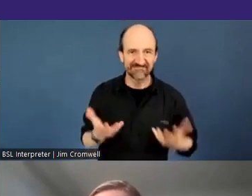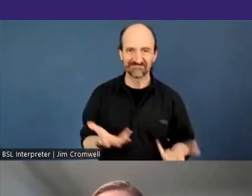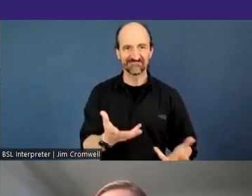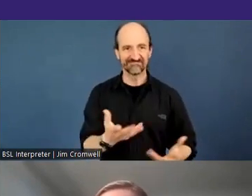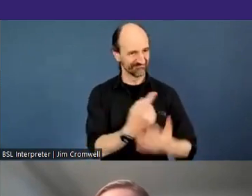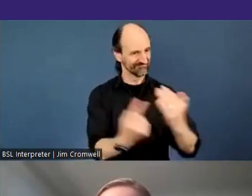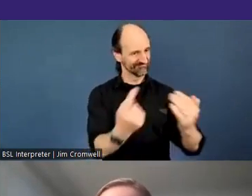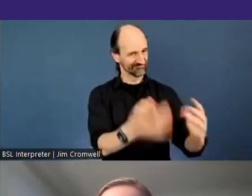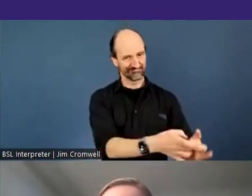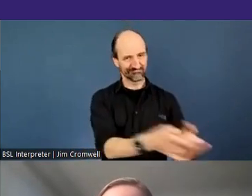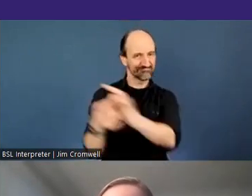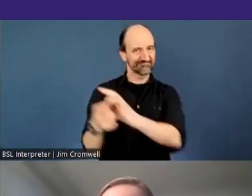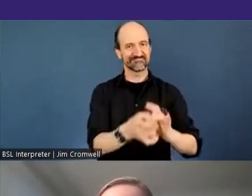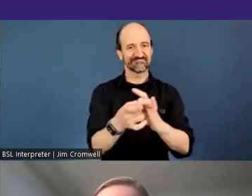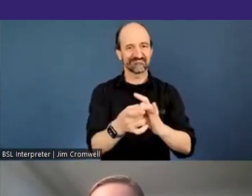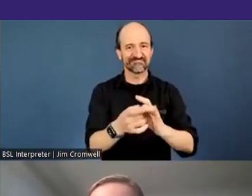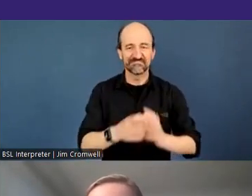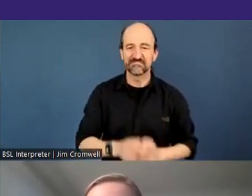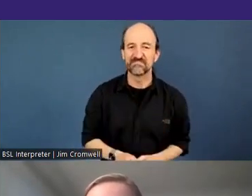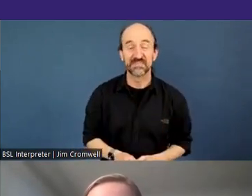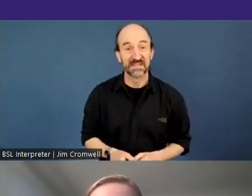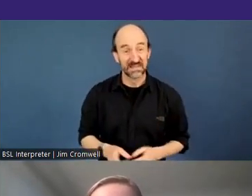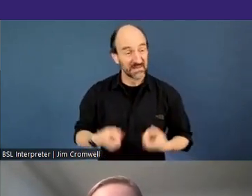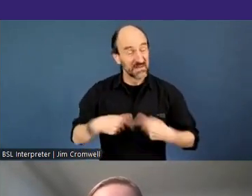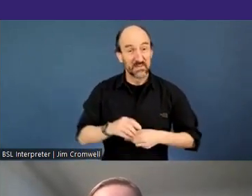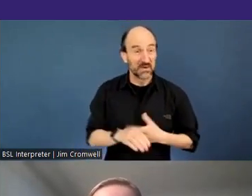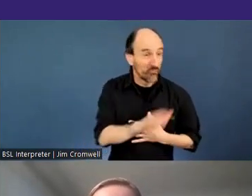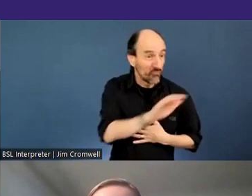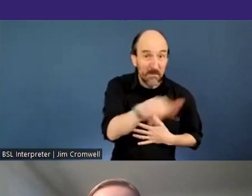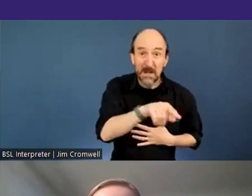them that they can do amazing things if they work together.